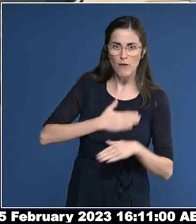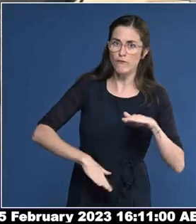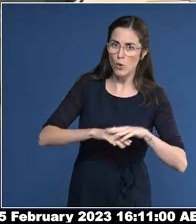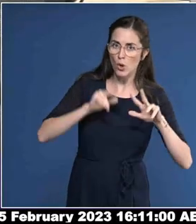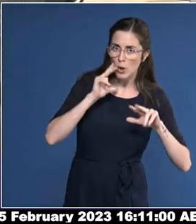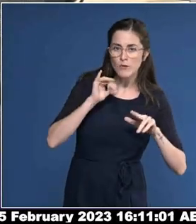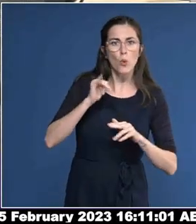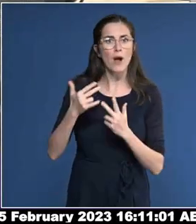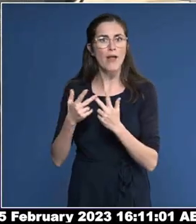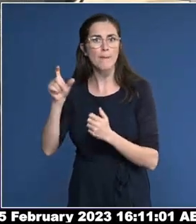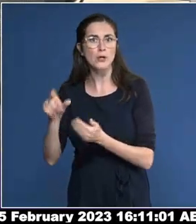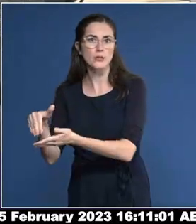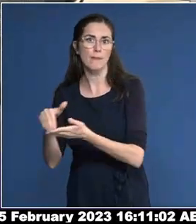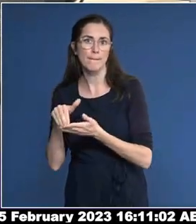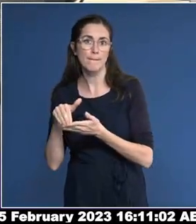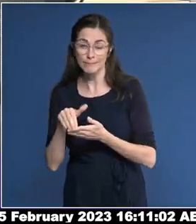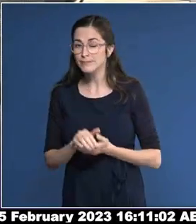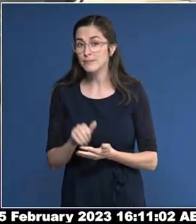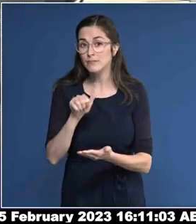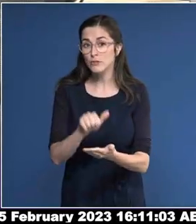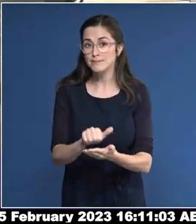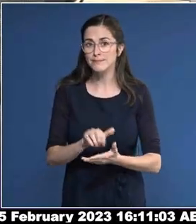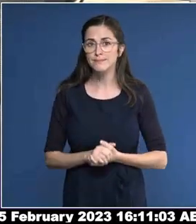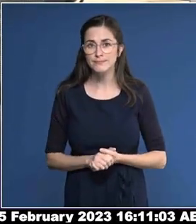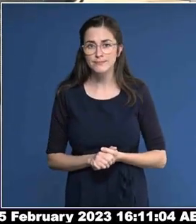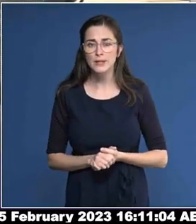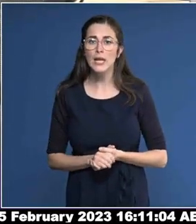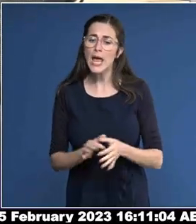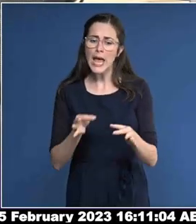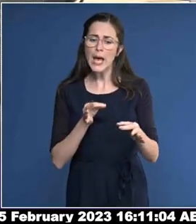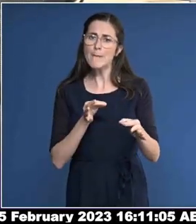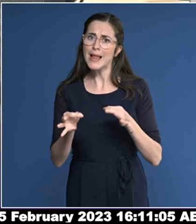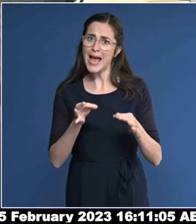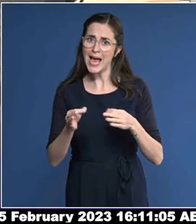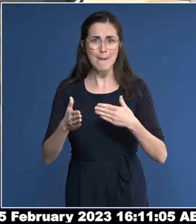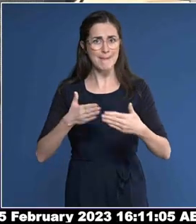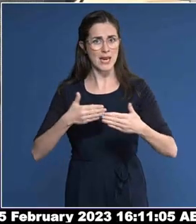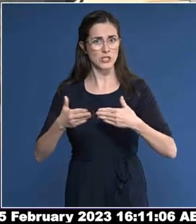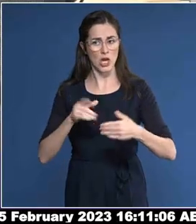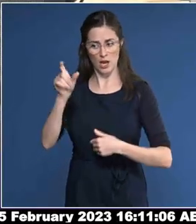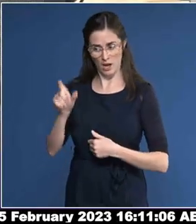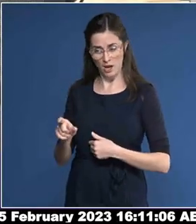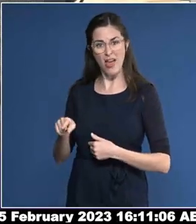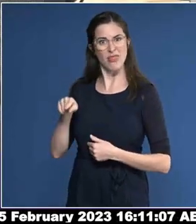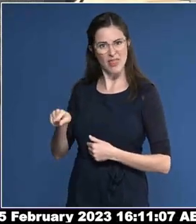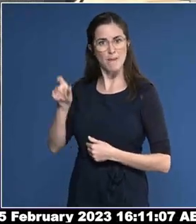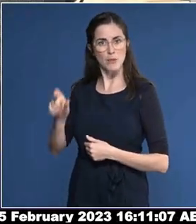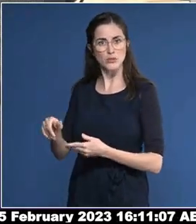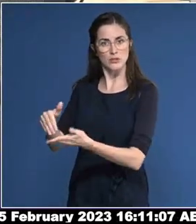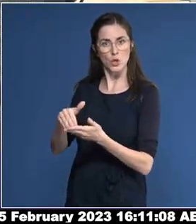Plan management is financial administration, and that's funded separately